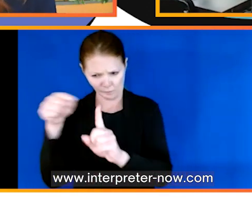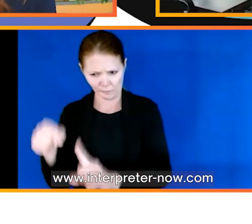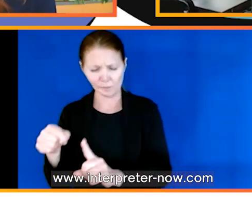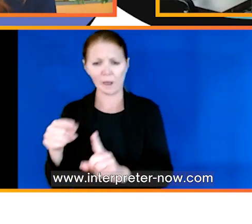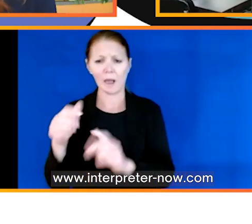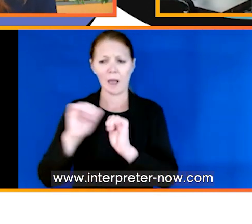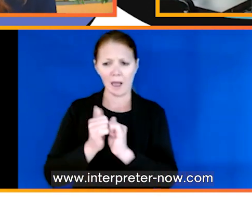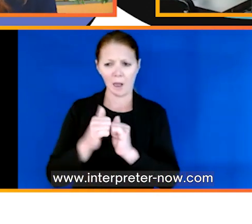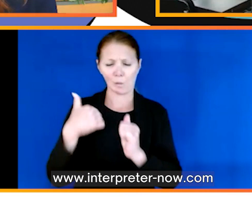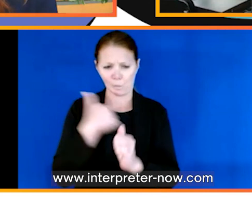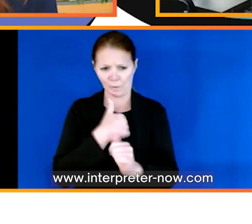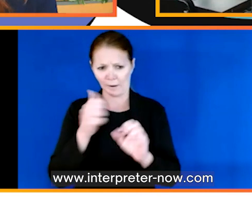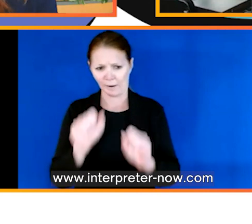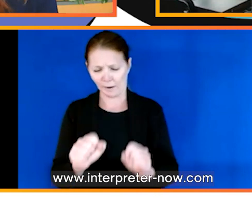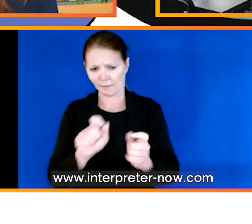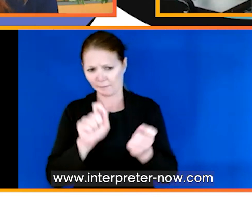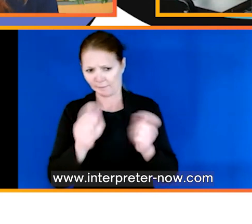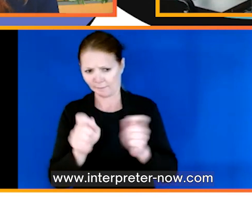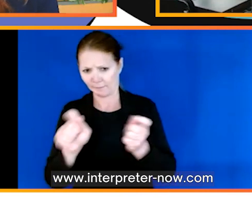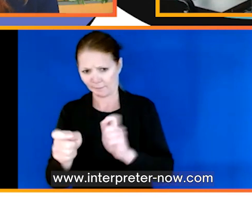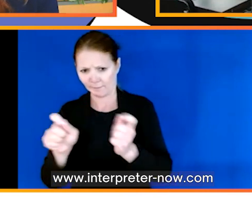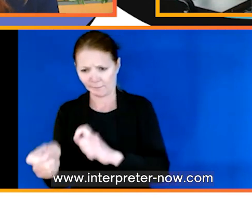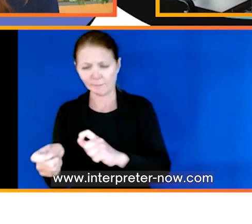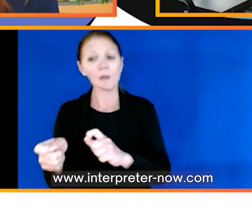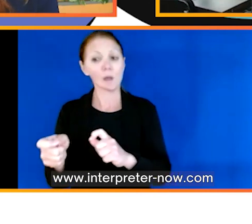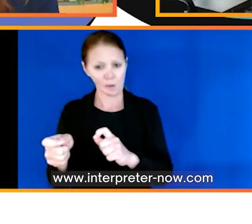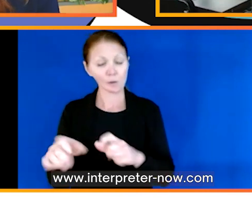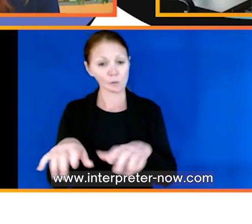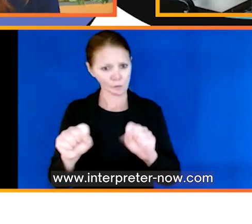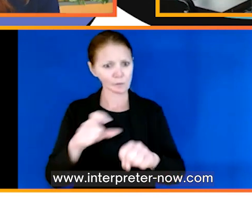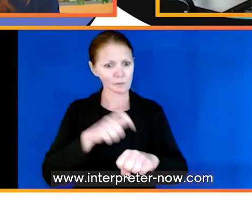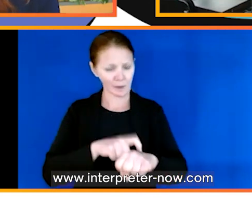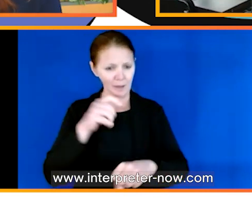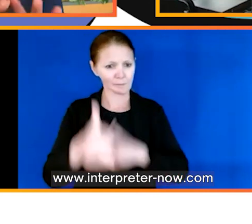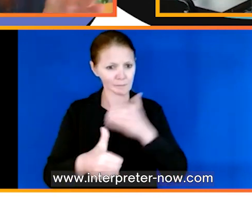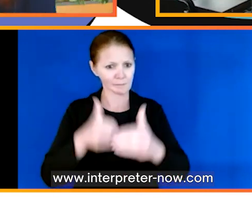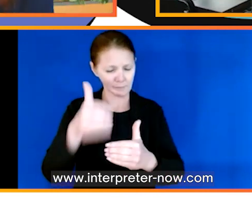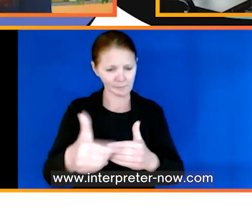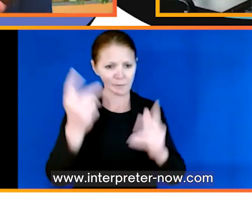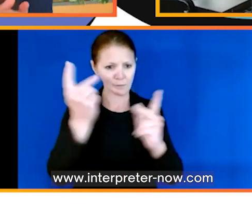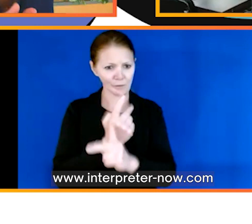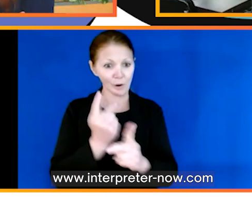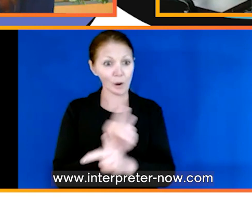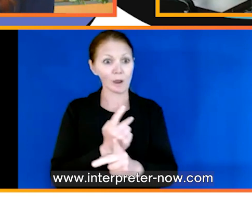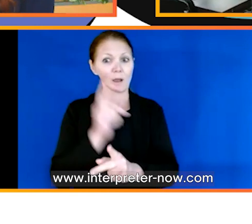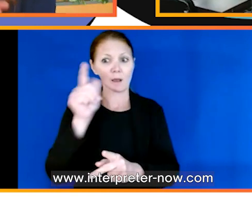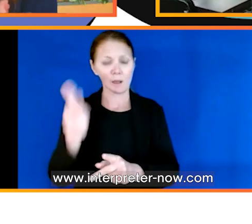So I think what's different is, there are a few things. We found there were multiple components.